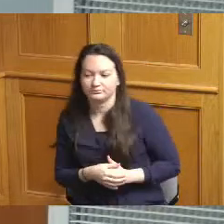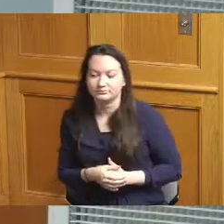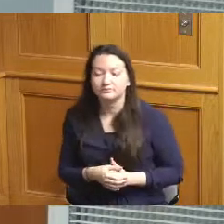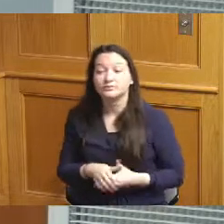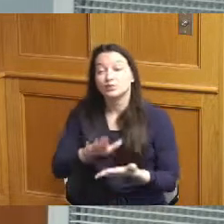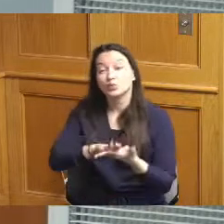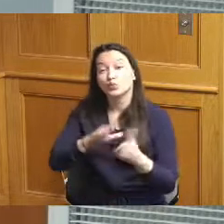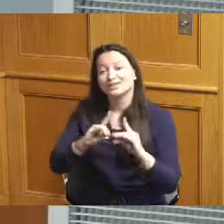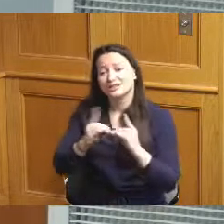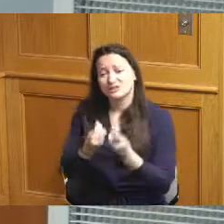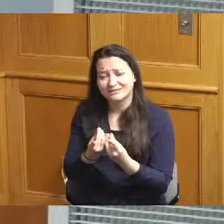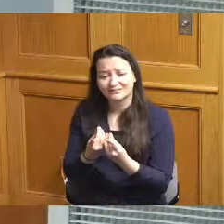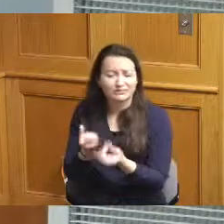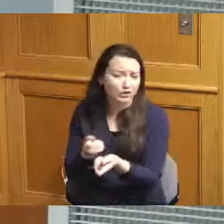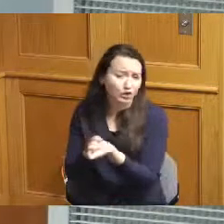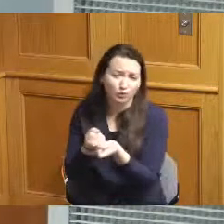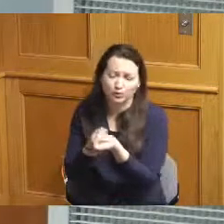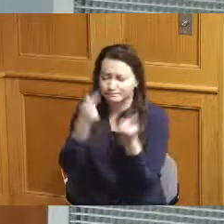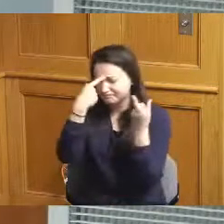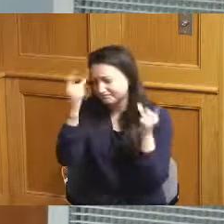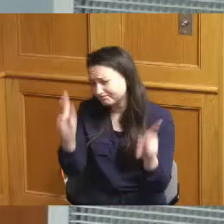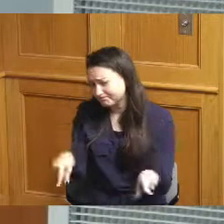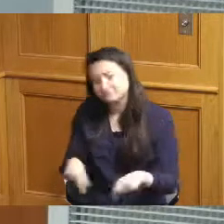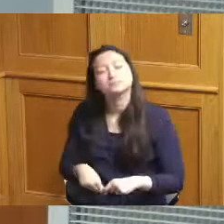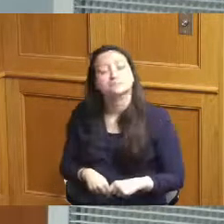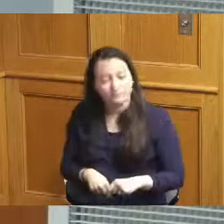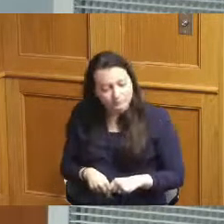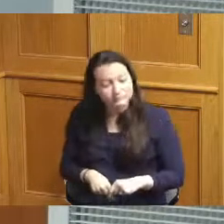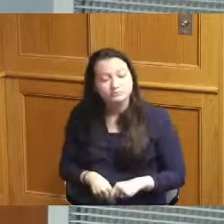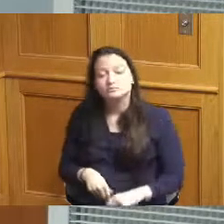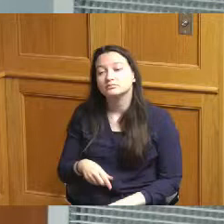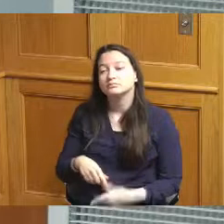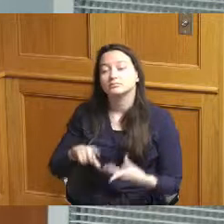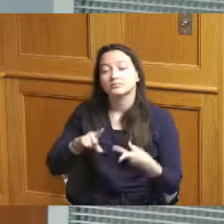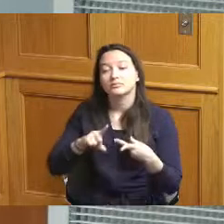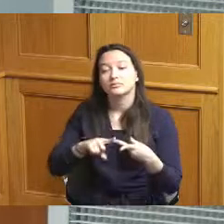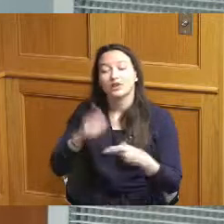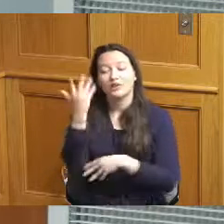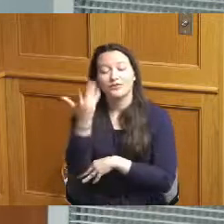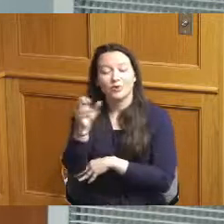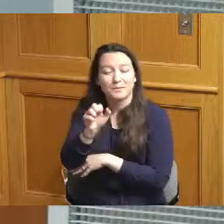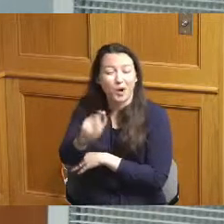the school district supported their position in the case of Forest Park I guess they felt like the